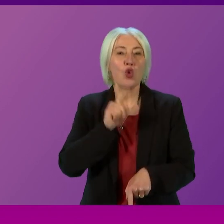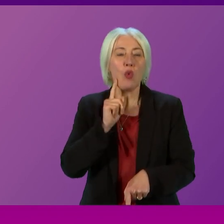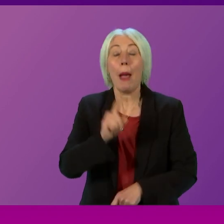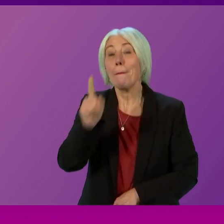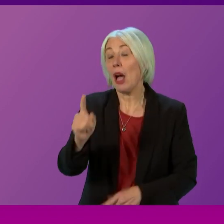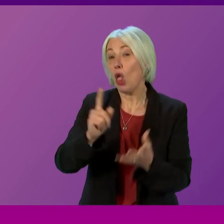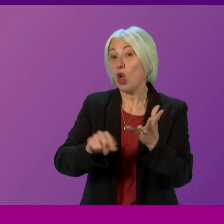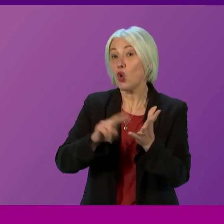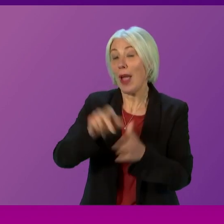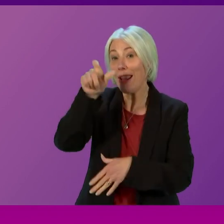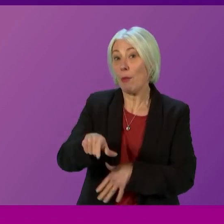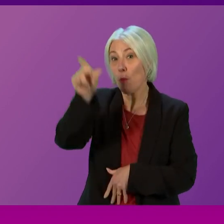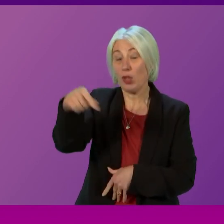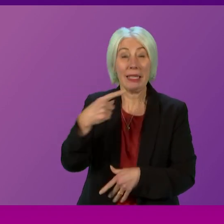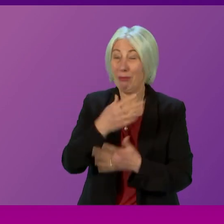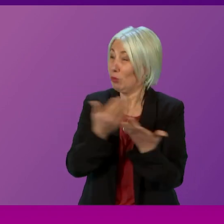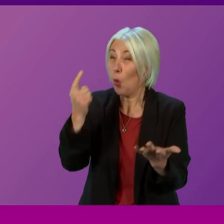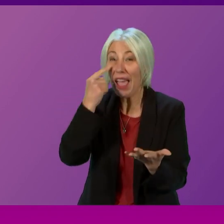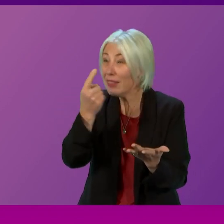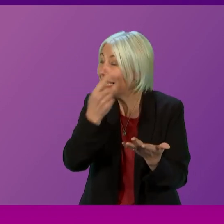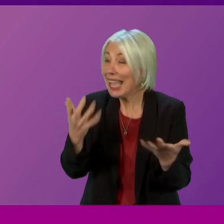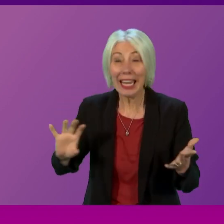is that there is no evidence that that is the case in any of the countries that already have